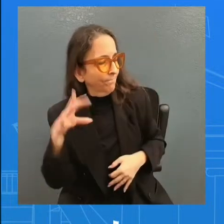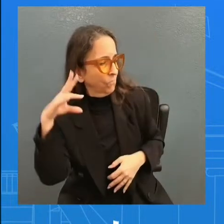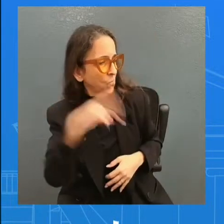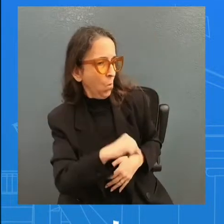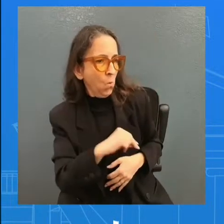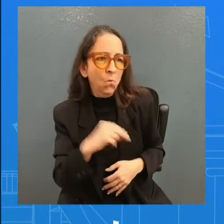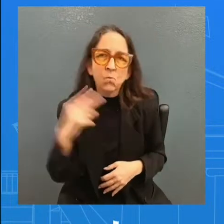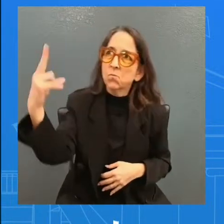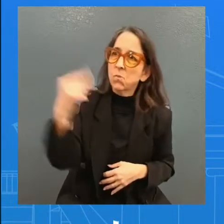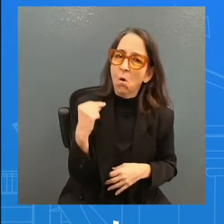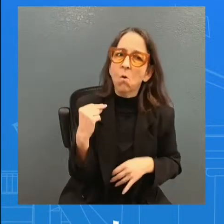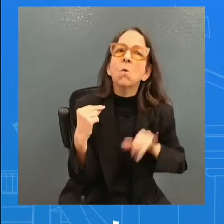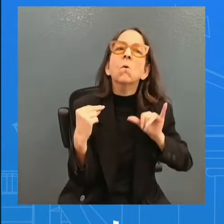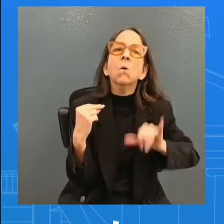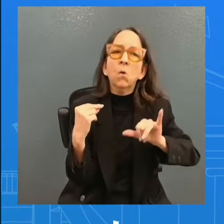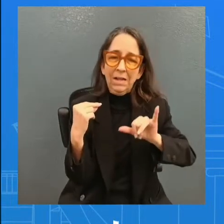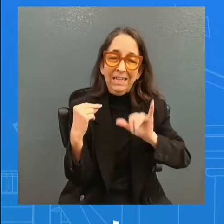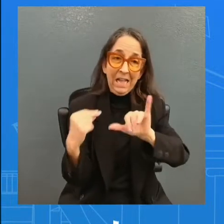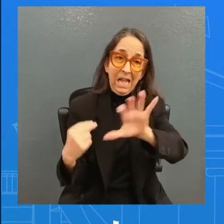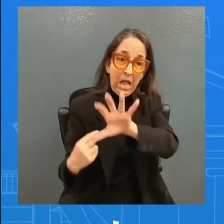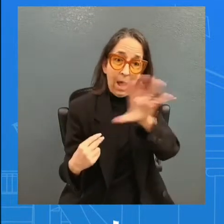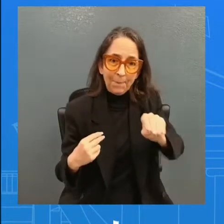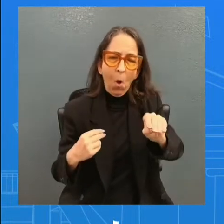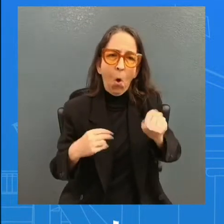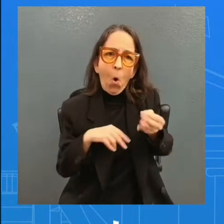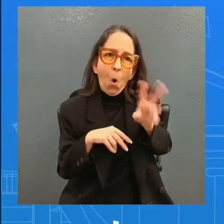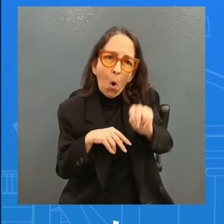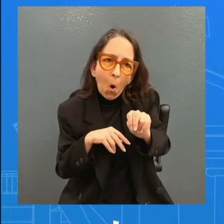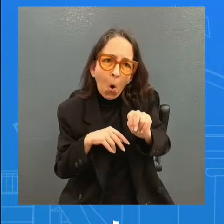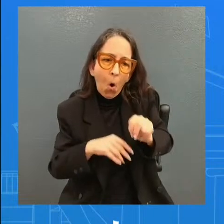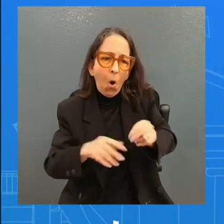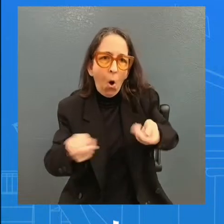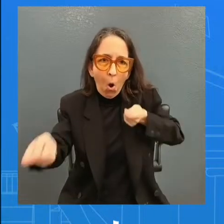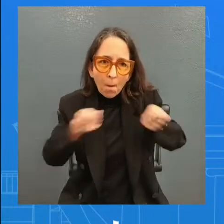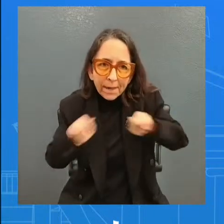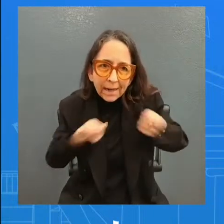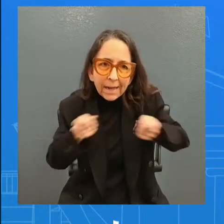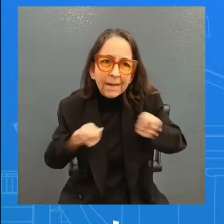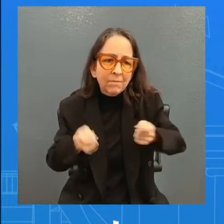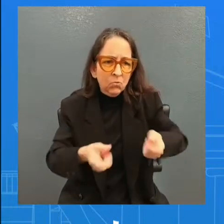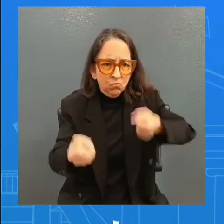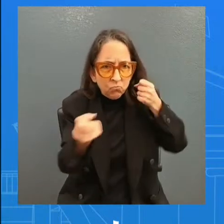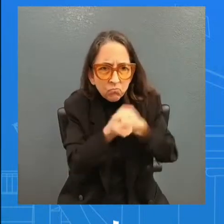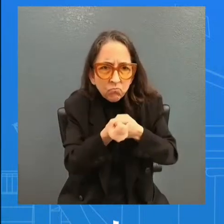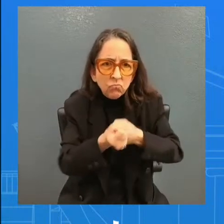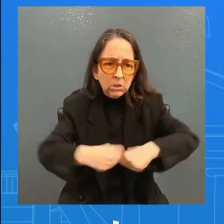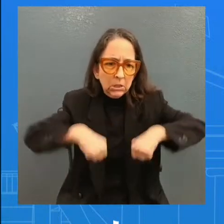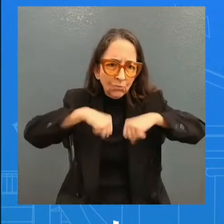U.S. operated; supporting, continuing to protect the -- the U.S. steelmakers; obviously, a union.